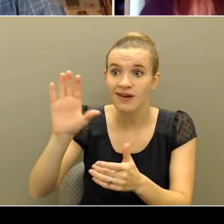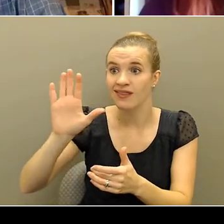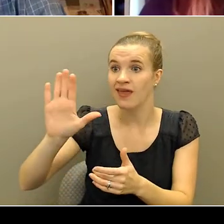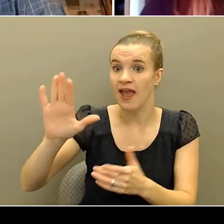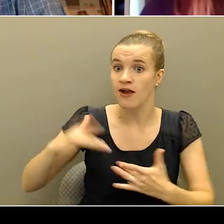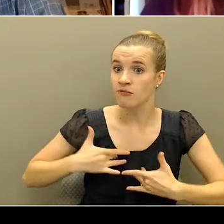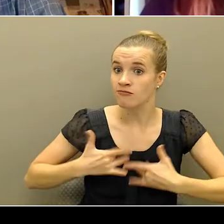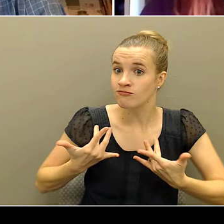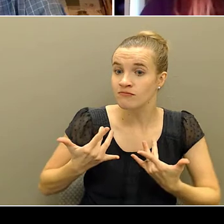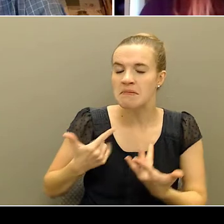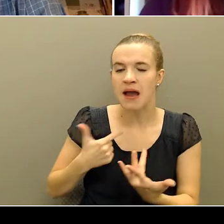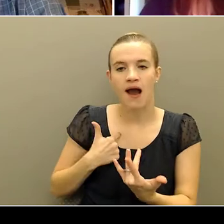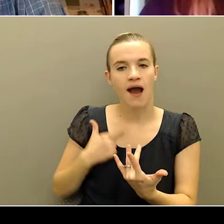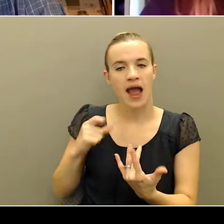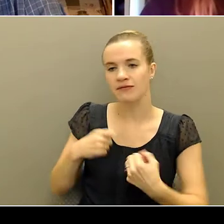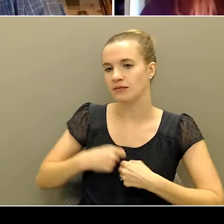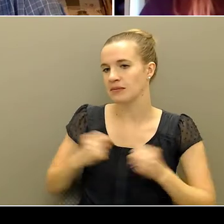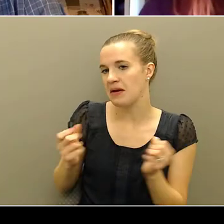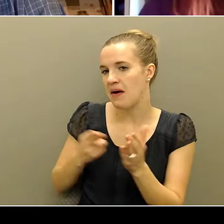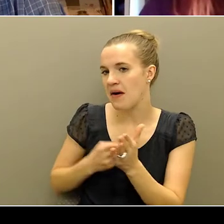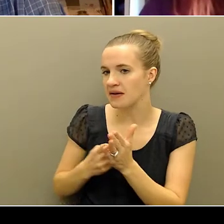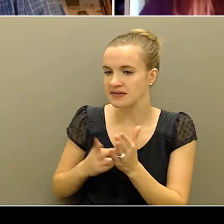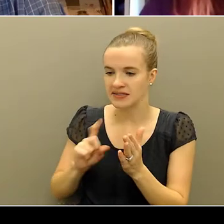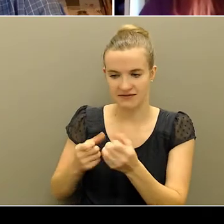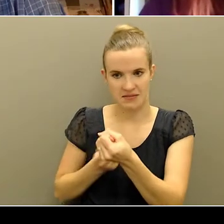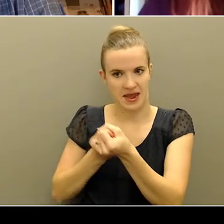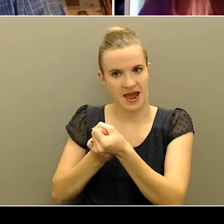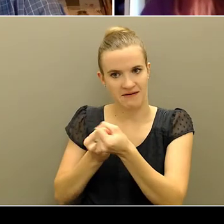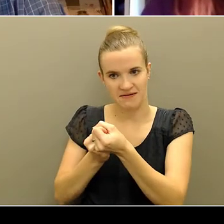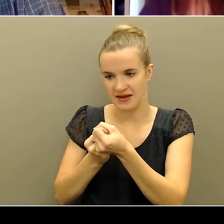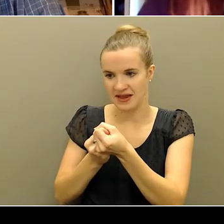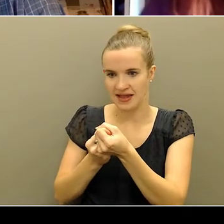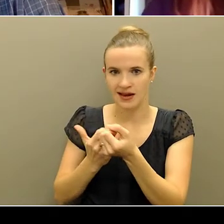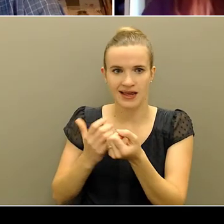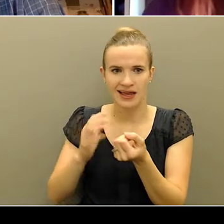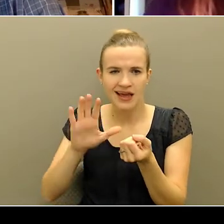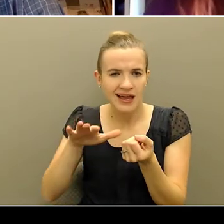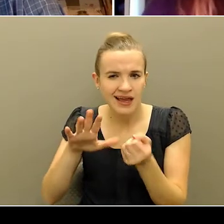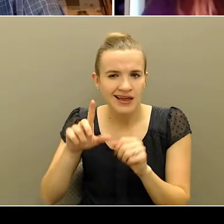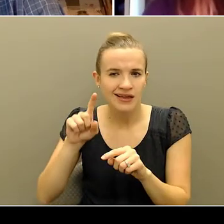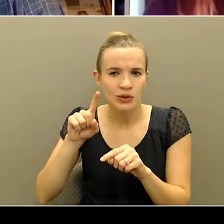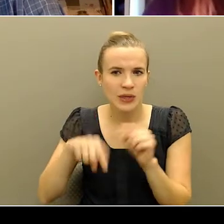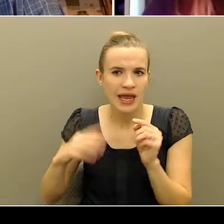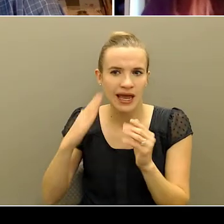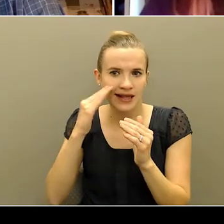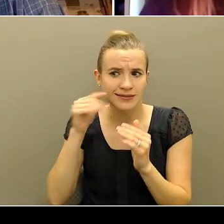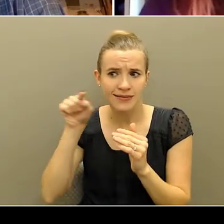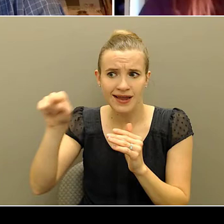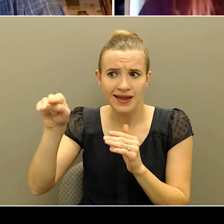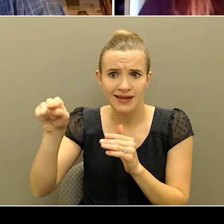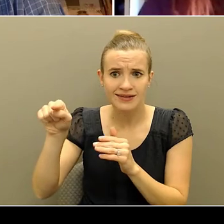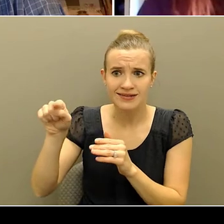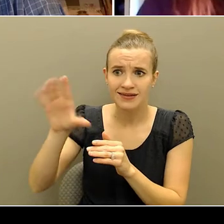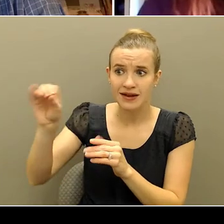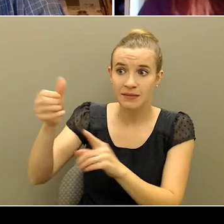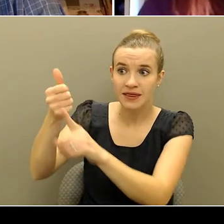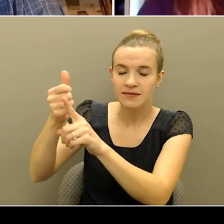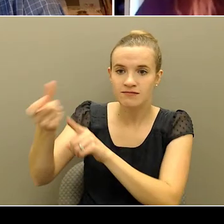person sitting across from you to understand, you know, your needs mentally, physically, you know, etc. So you need to be clear, you know, you need